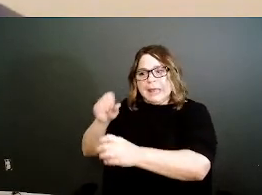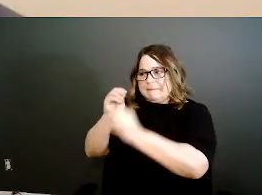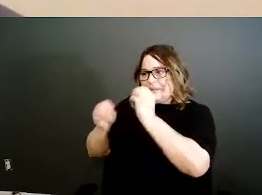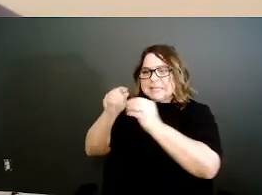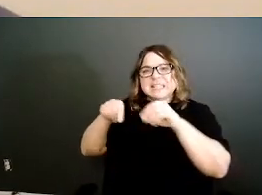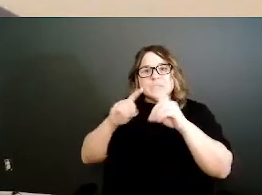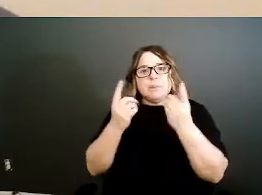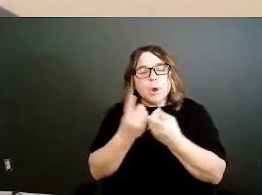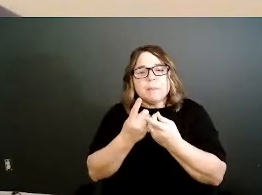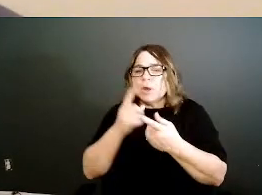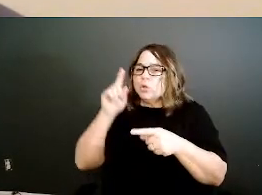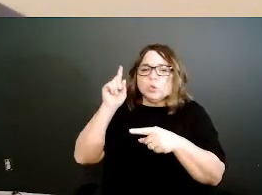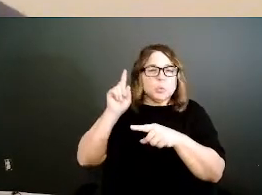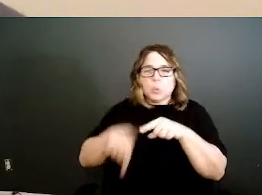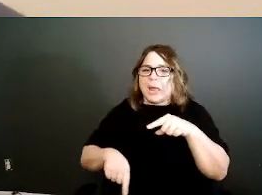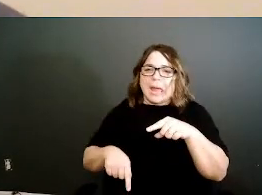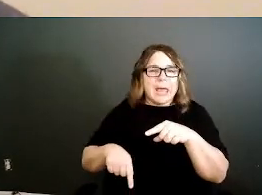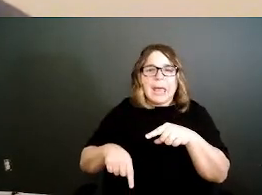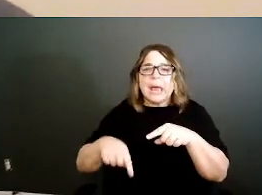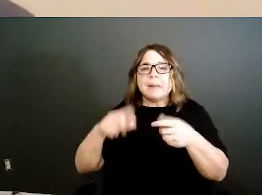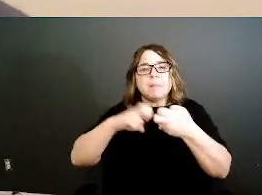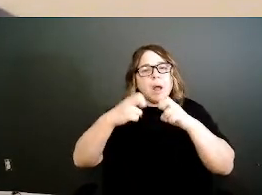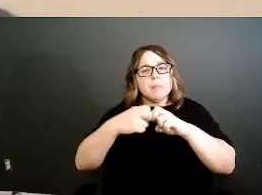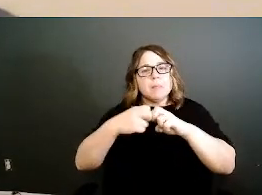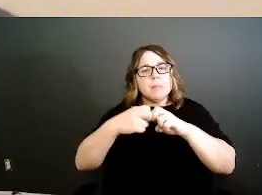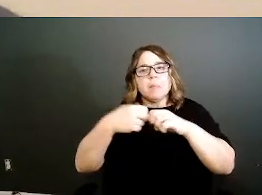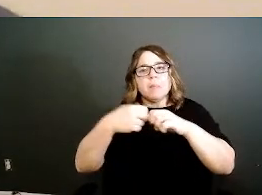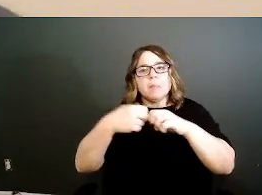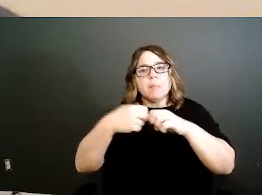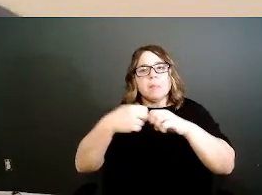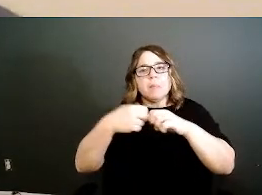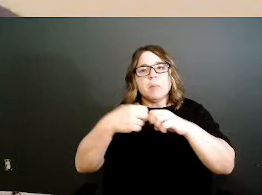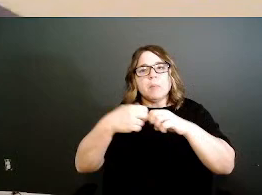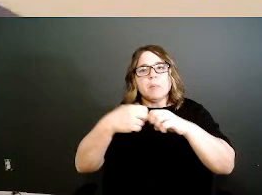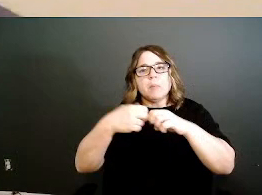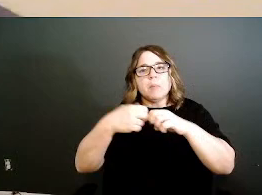SEARCH THE HISTORIES OF OUR CITIES AND OF OUR -- OF OUR CITY AND YOU'LL FIND NO SHORTAGE OF VICTIMS.